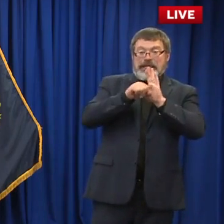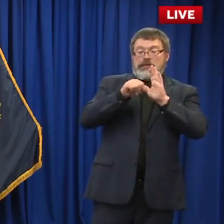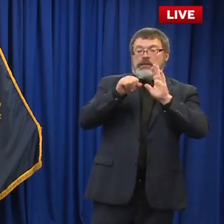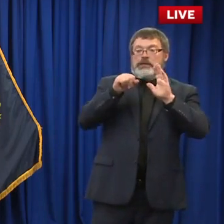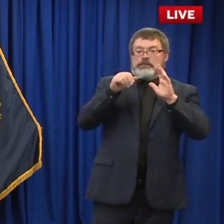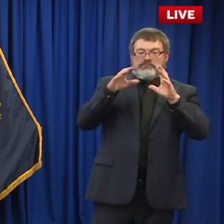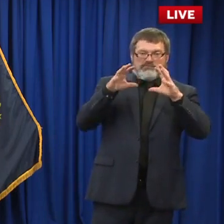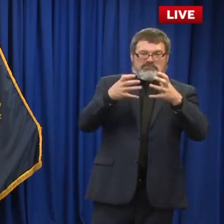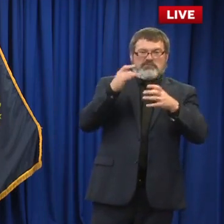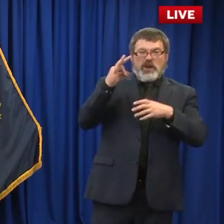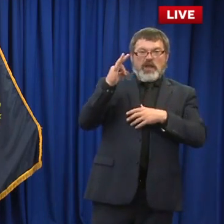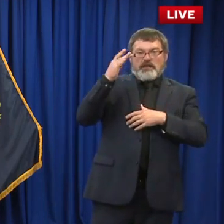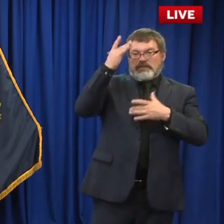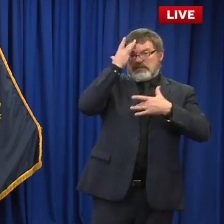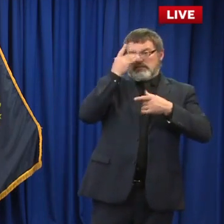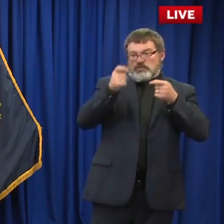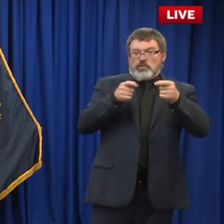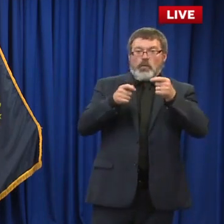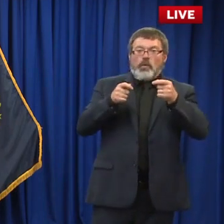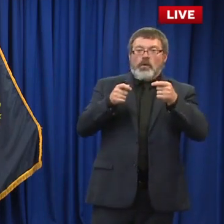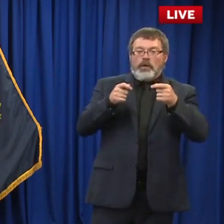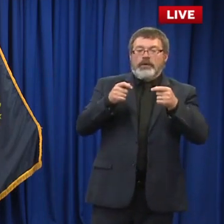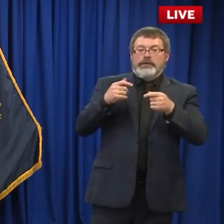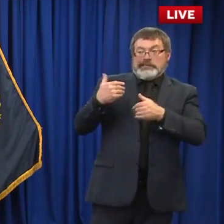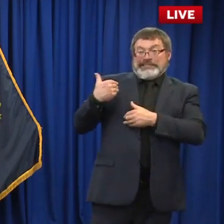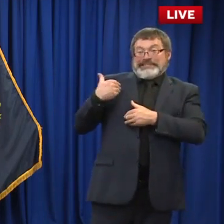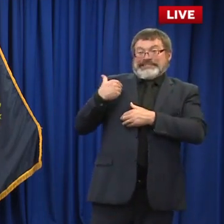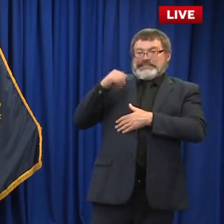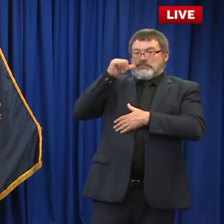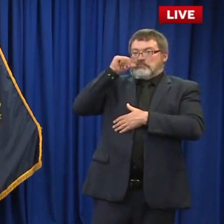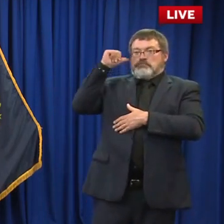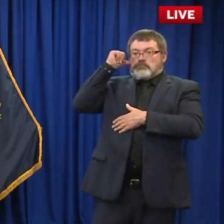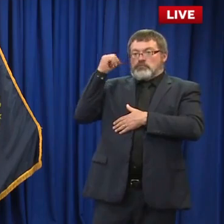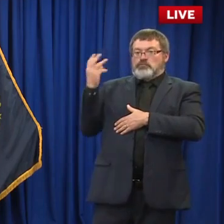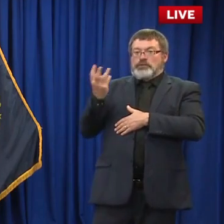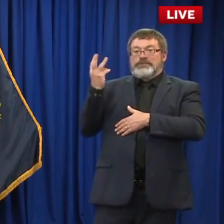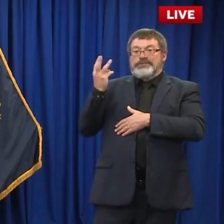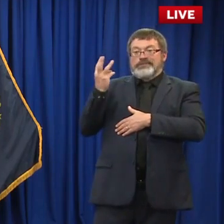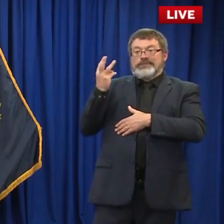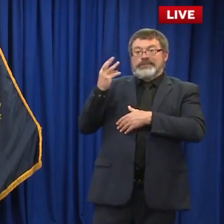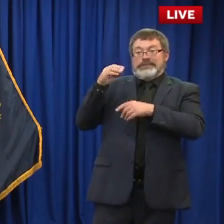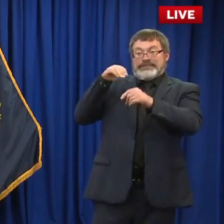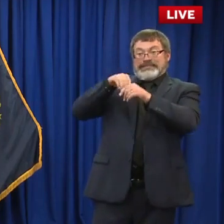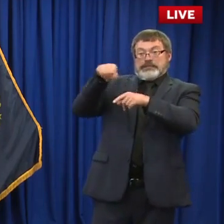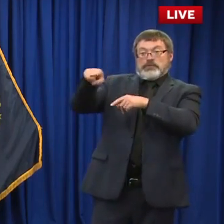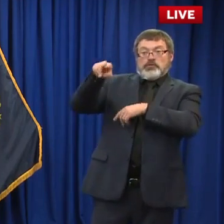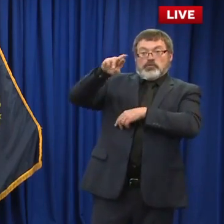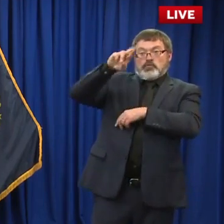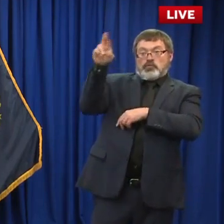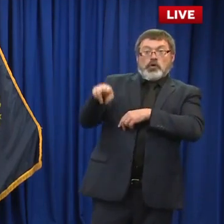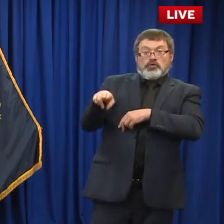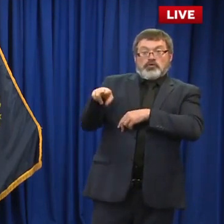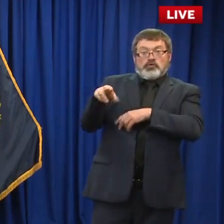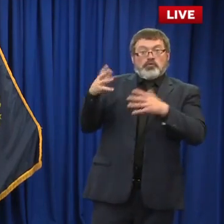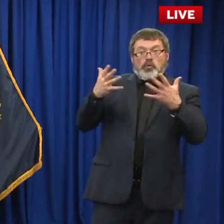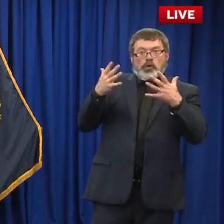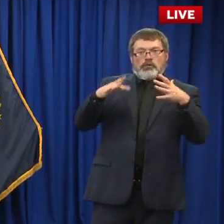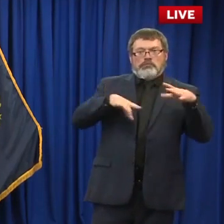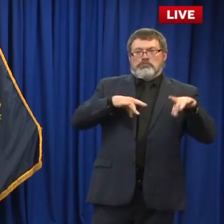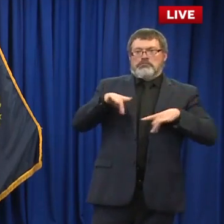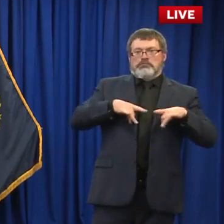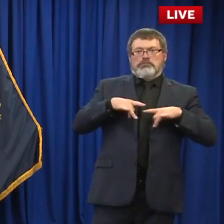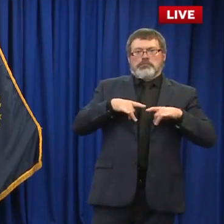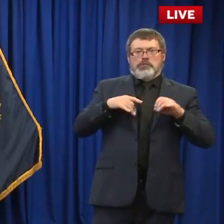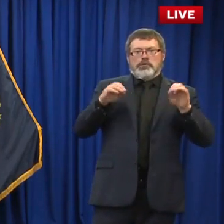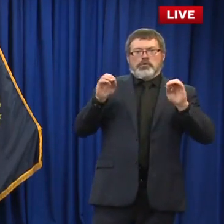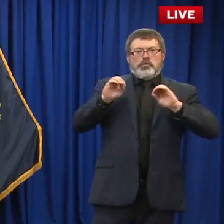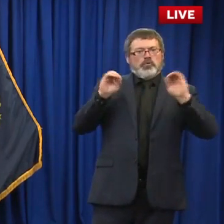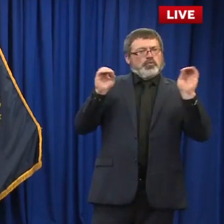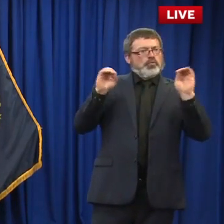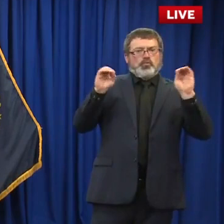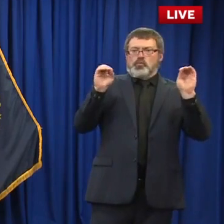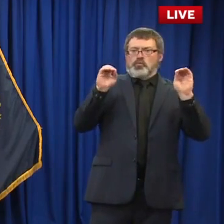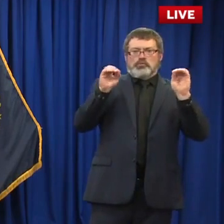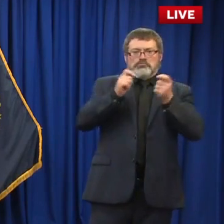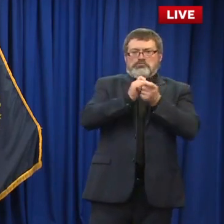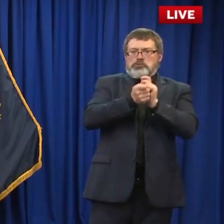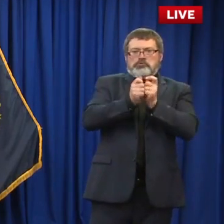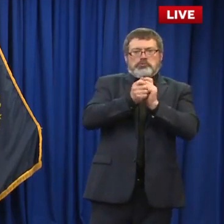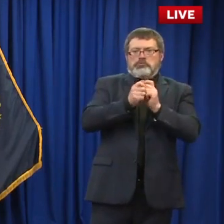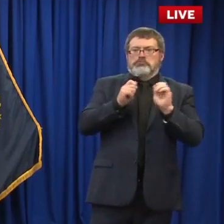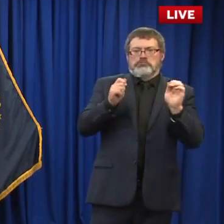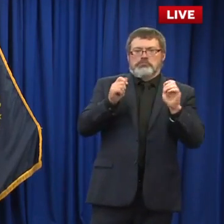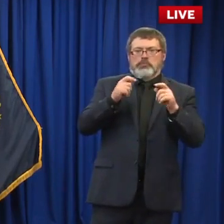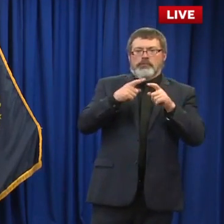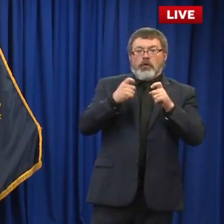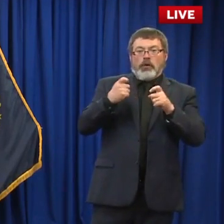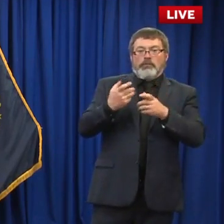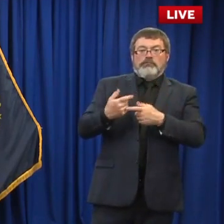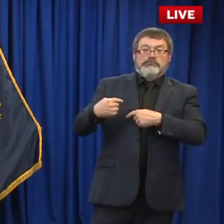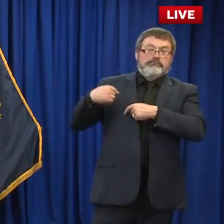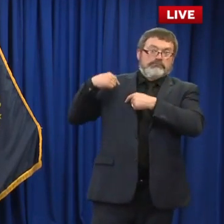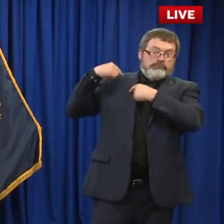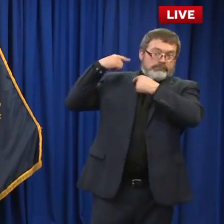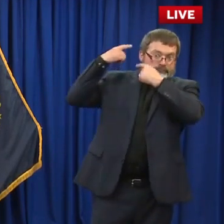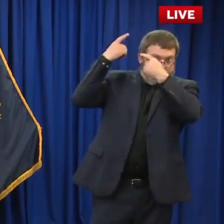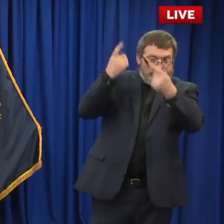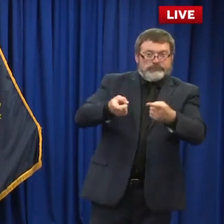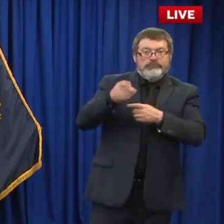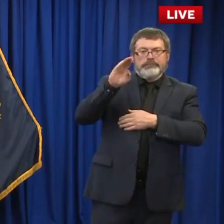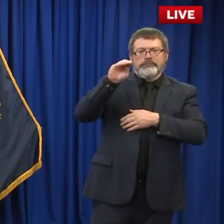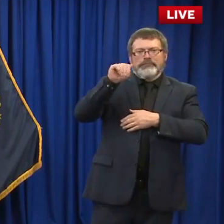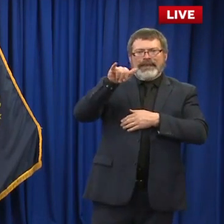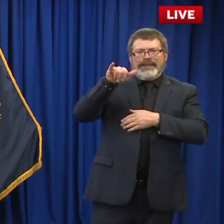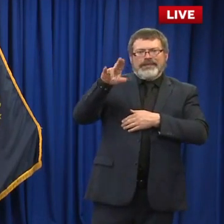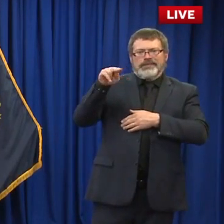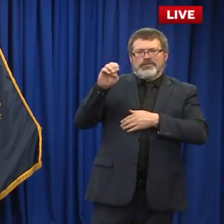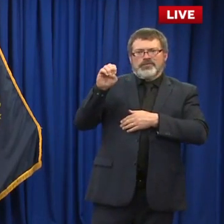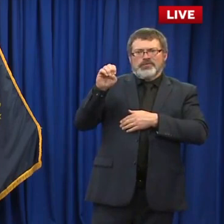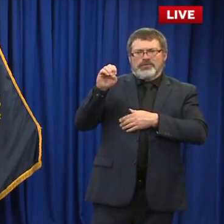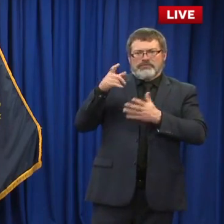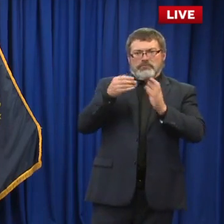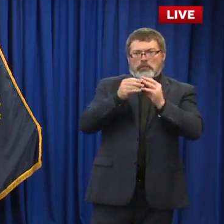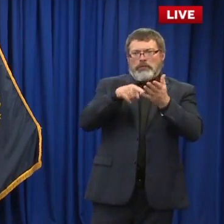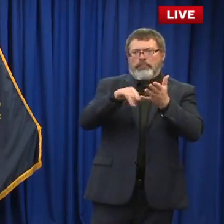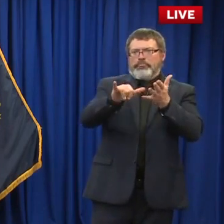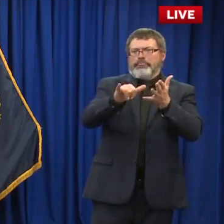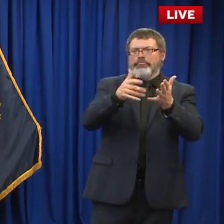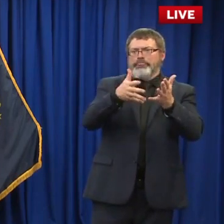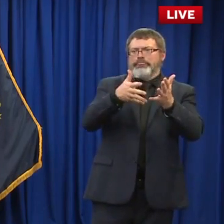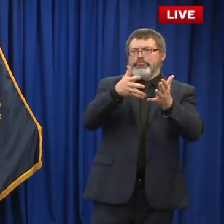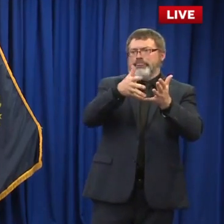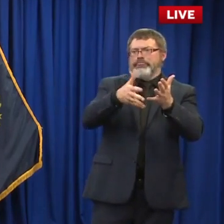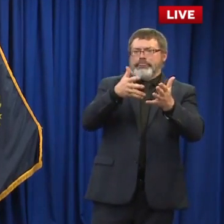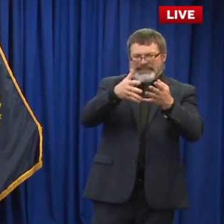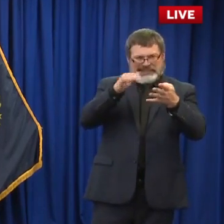THE STATE'S BUREAU OF INFECTION DISEASE CONTROL CONFIRMED ON WEDNESDAY THAT ROCHESTER'S NUMBERS FOR CURRENT COVID-19 CASES HAVE NOT BEEN UPDATED SINCE LATE MAY OR EARLY JUNE.